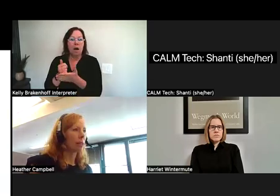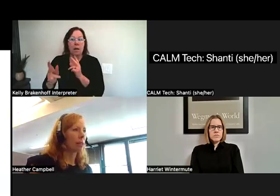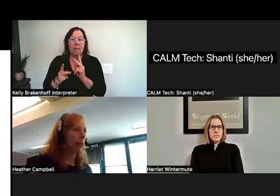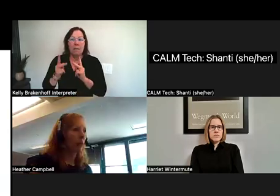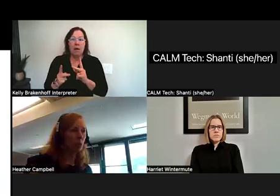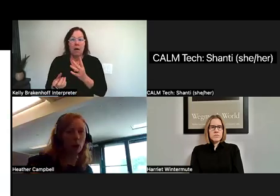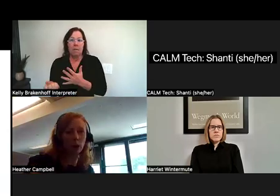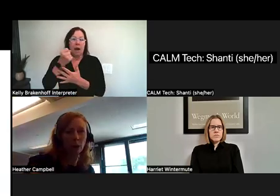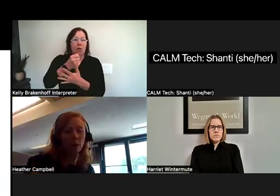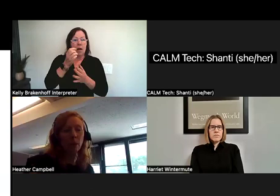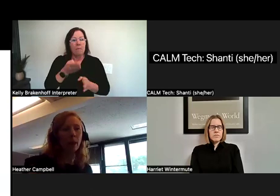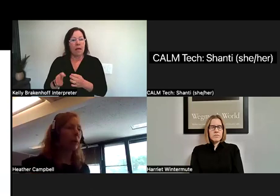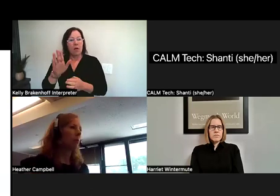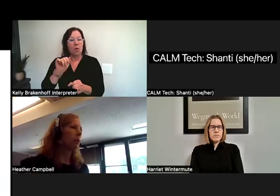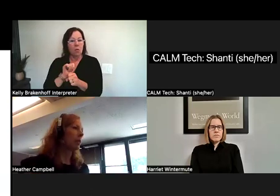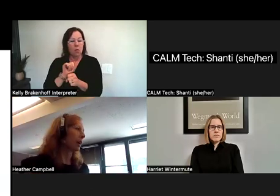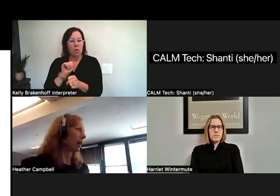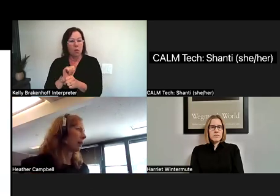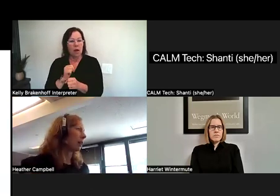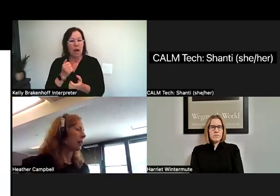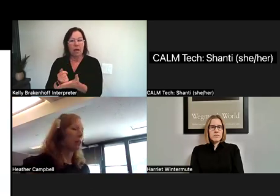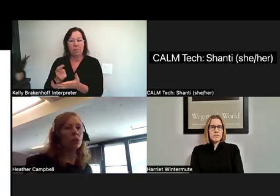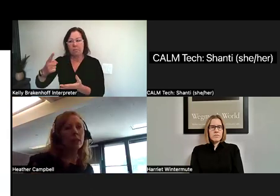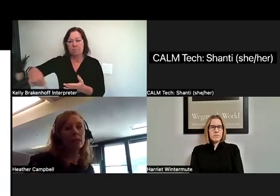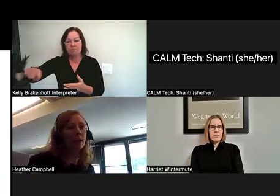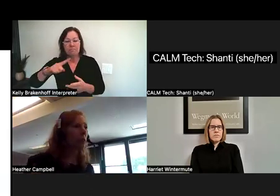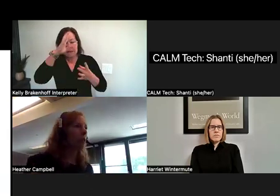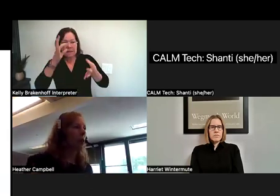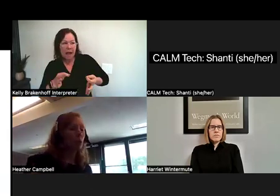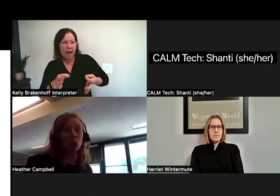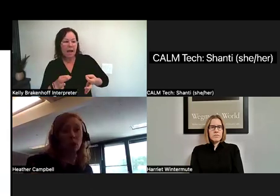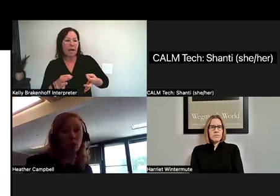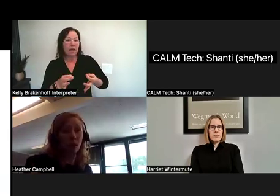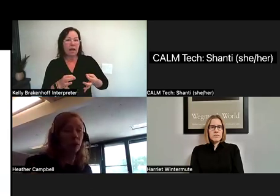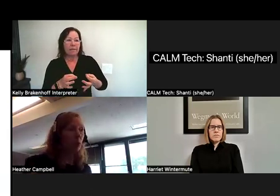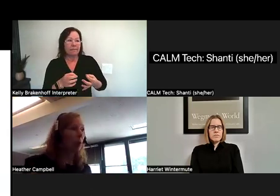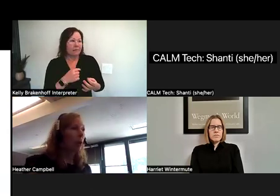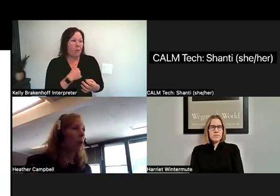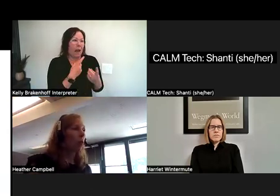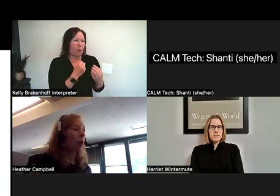and plan their work by helping them to decide such things as what should I do now. What should